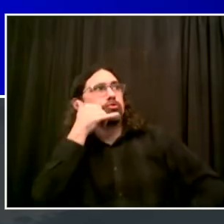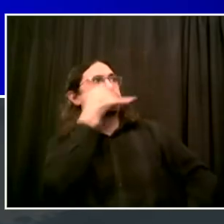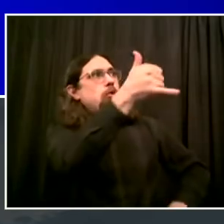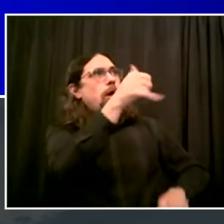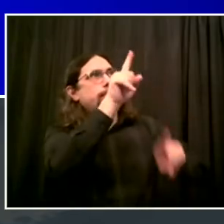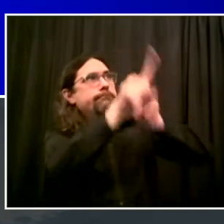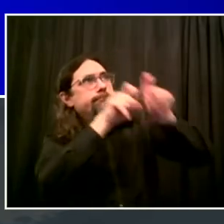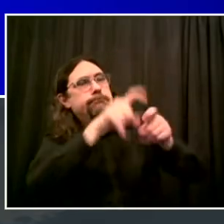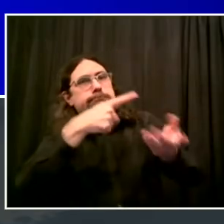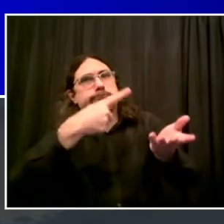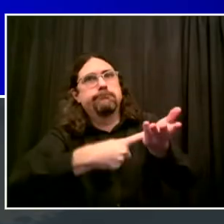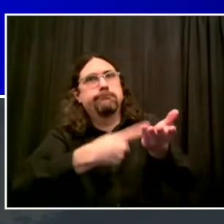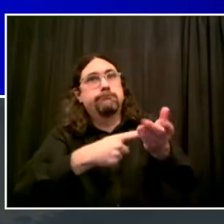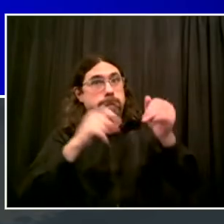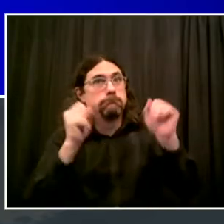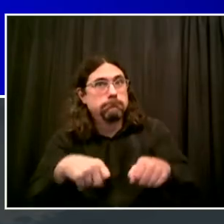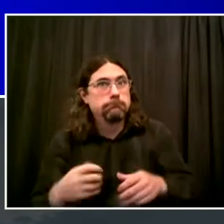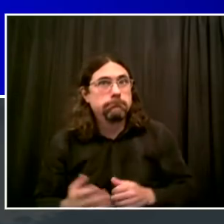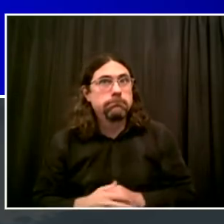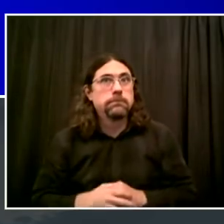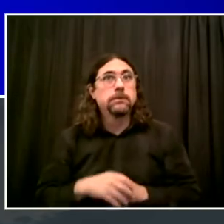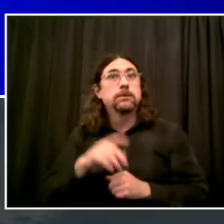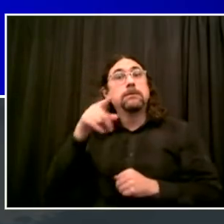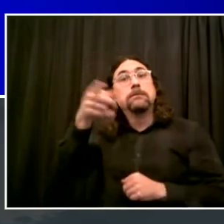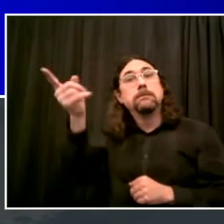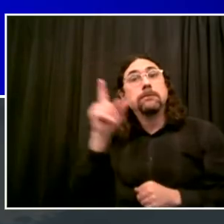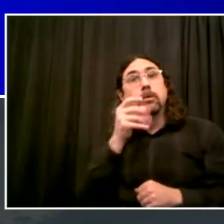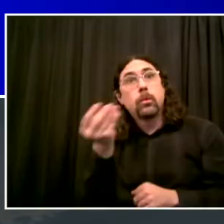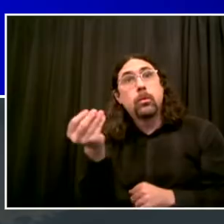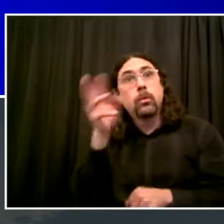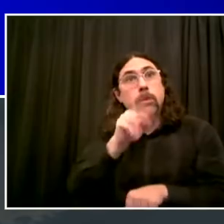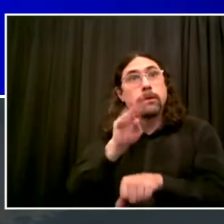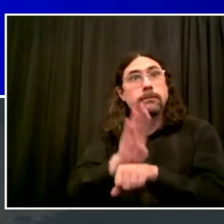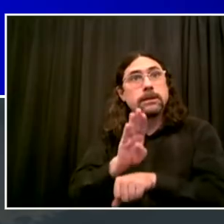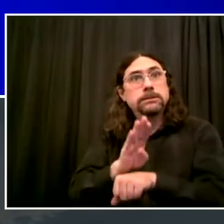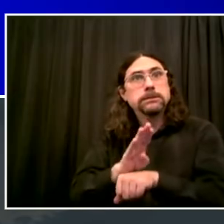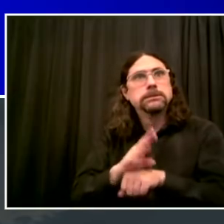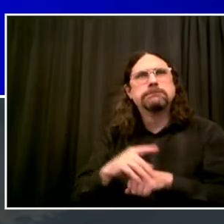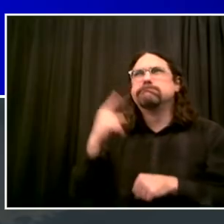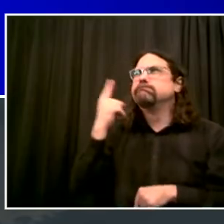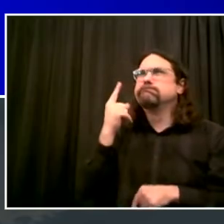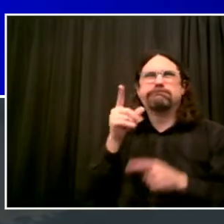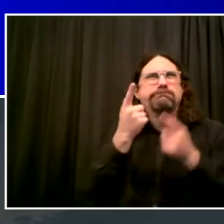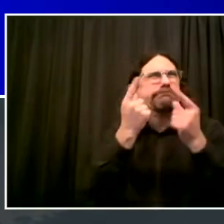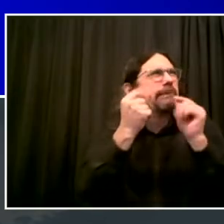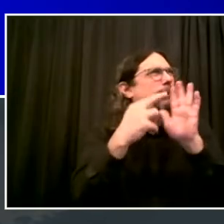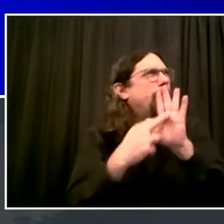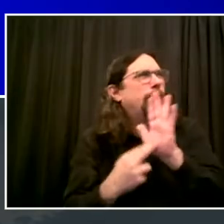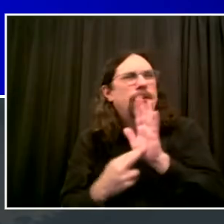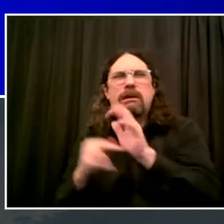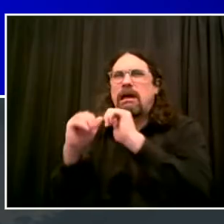ANSWERING THAT KNOW THE RULES. ANY BUSINESS THAT CAN'T QUITE